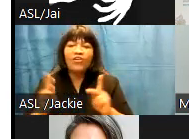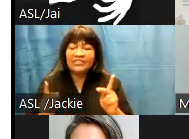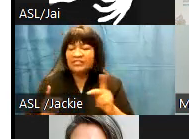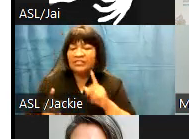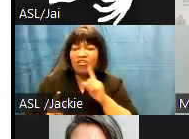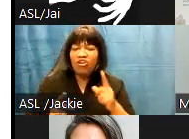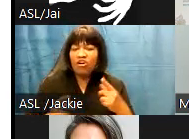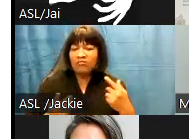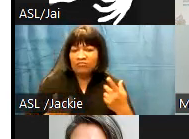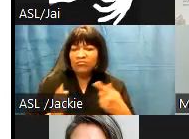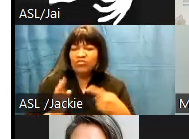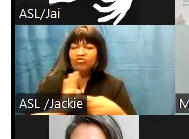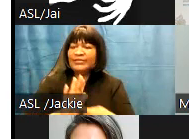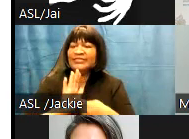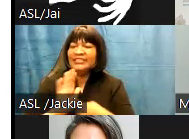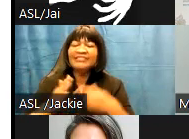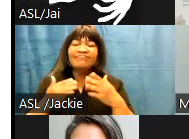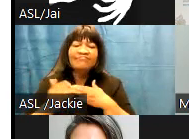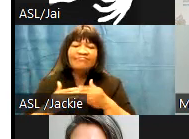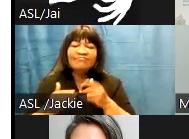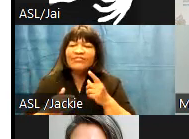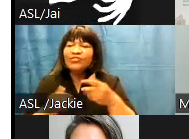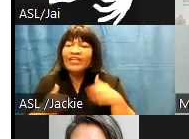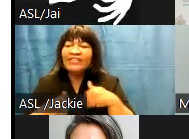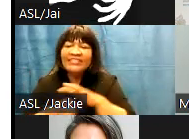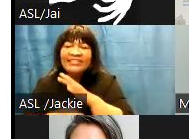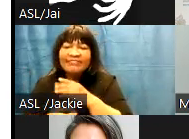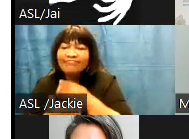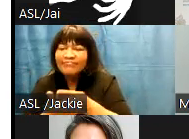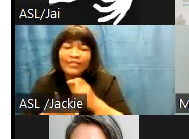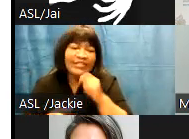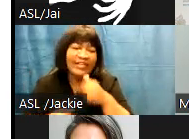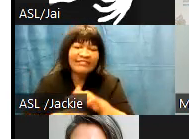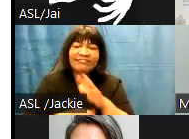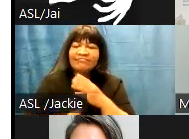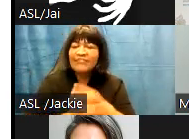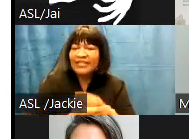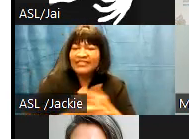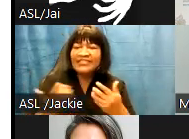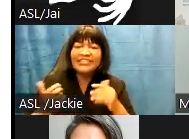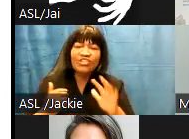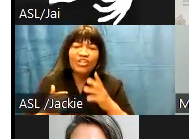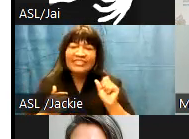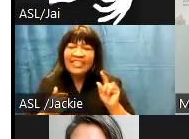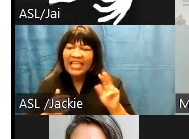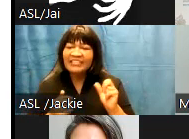regardless of your capacity and financial -- your financial status to participate.